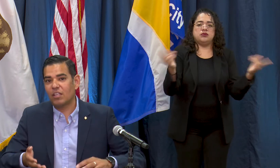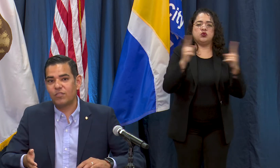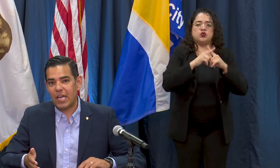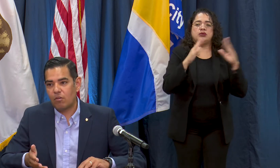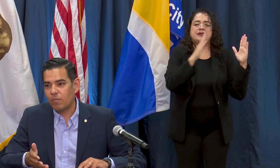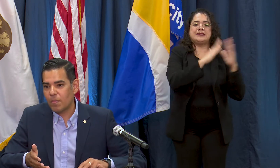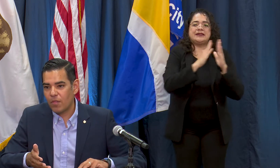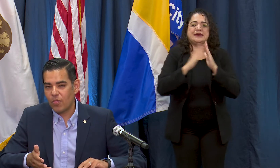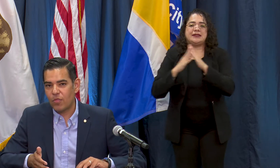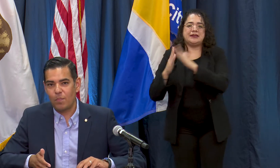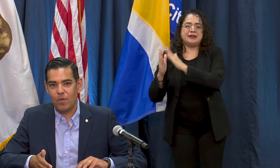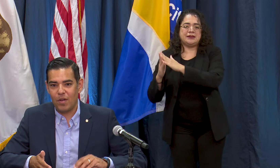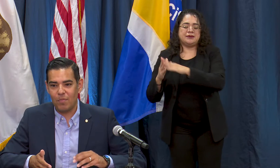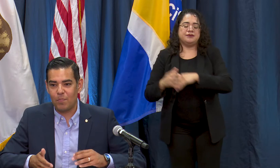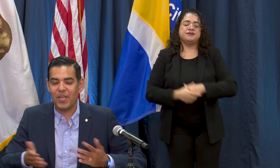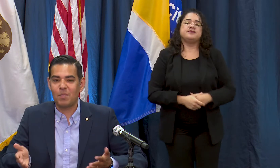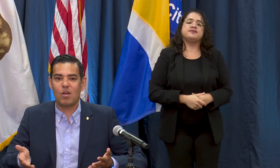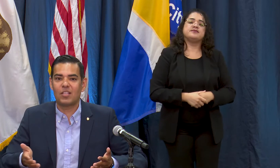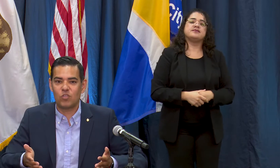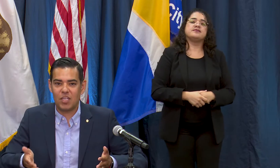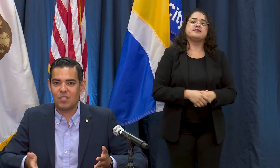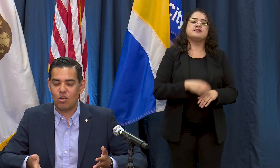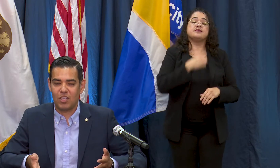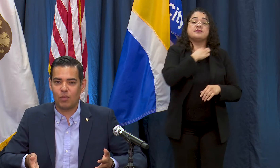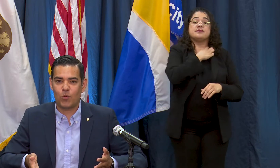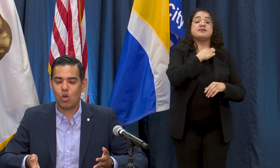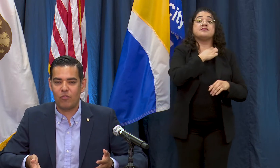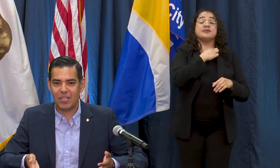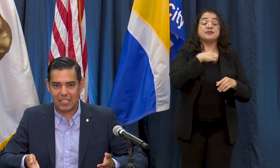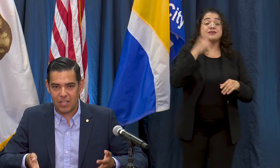leaves out the the big American cities that are dealing with COVID-19